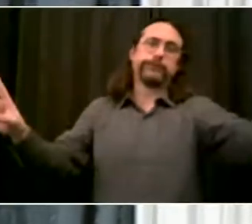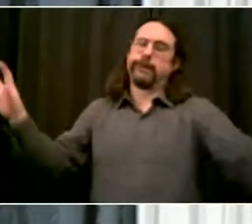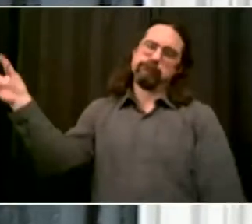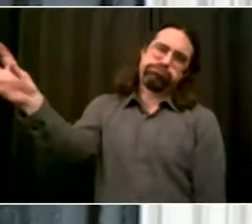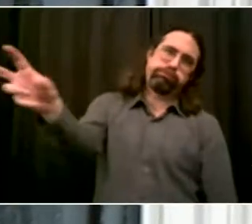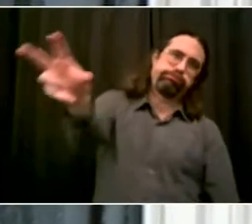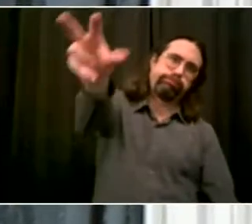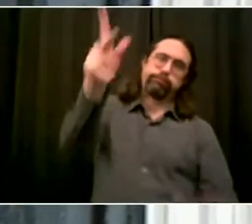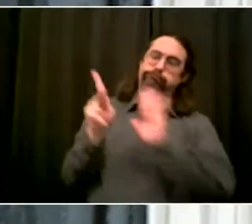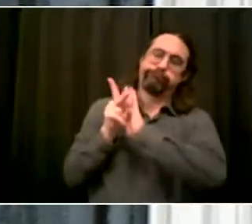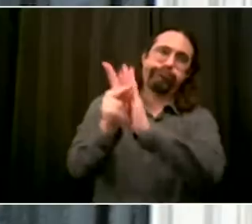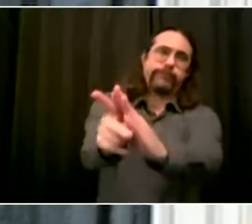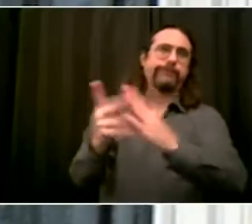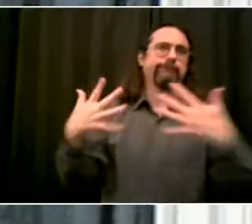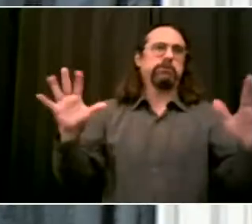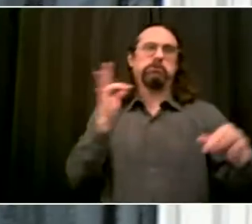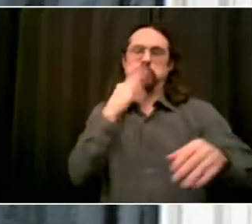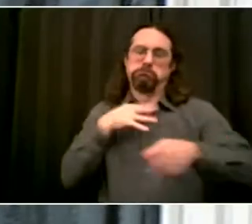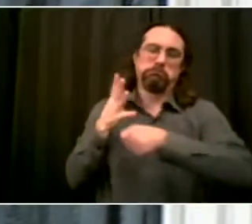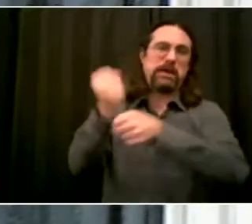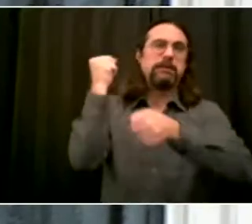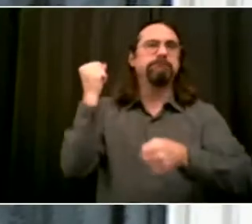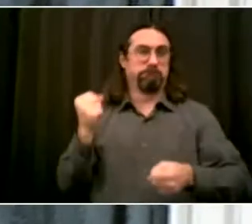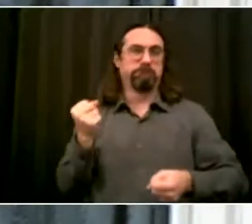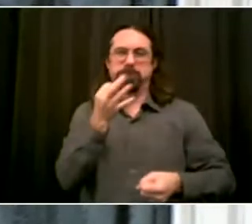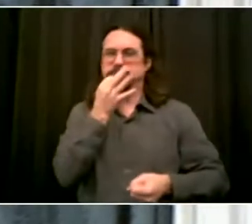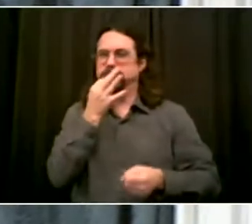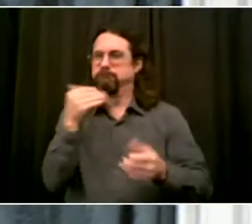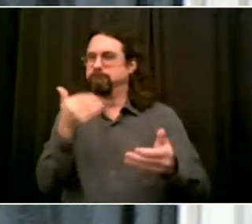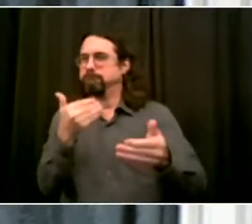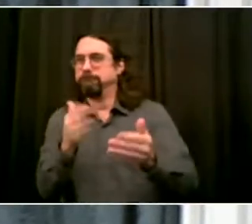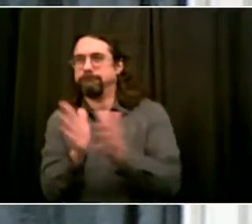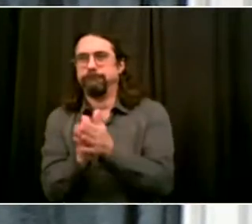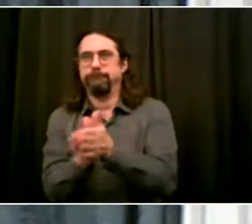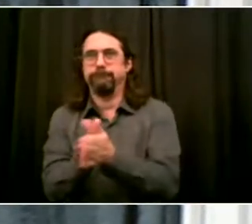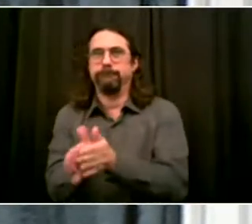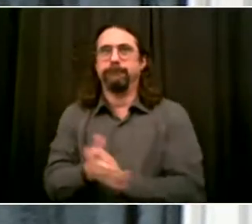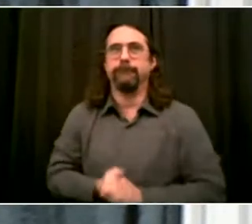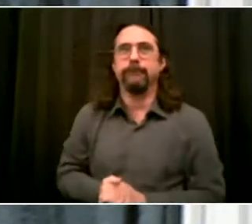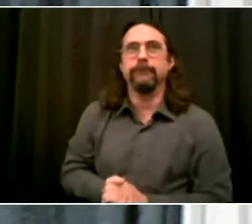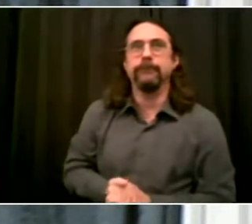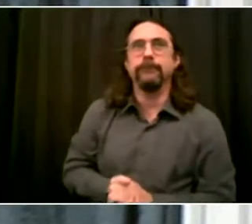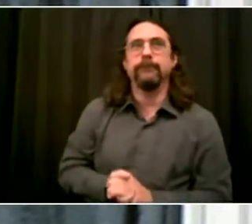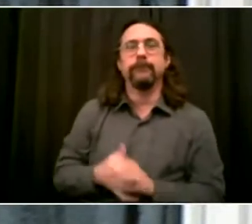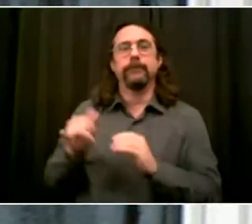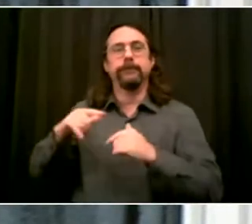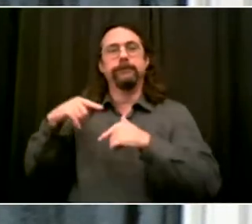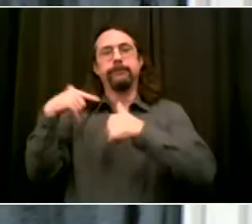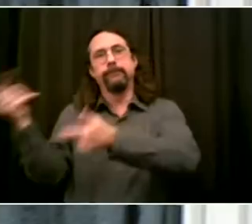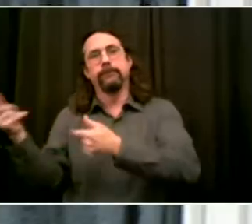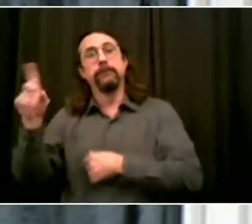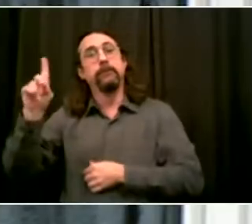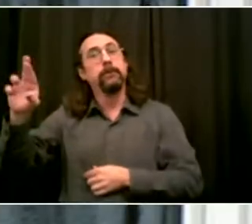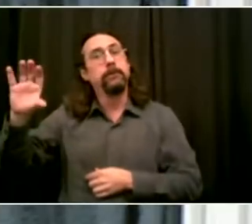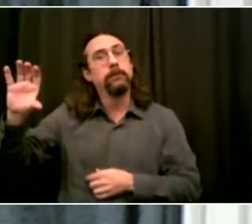THE VACCINE AND THAT IS TRUE. JUST BECAUSE THE